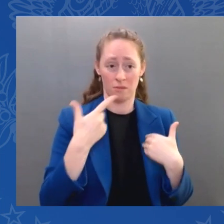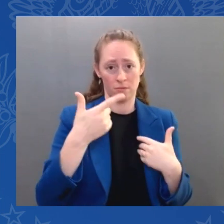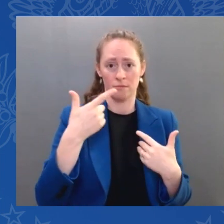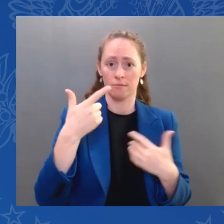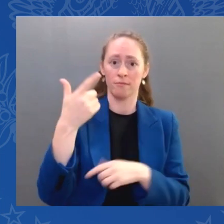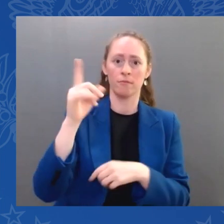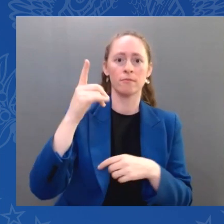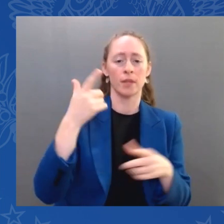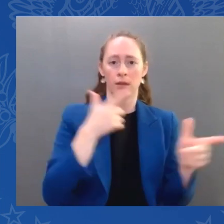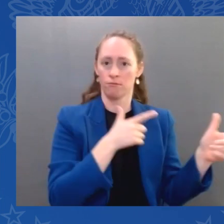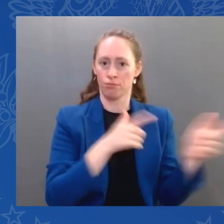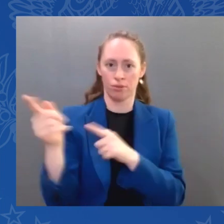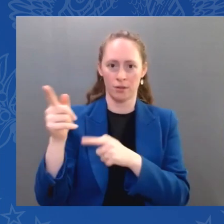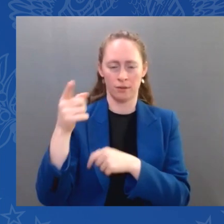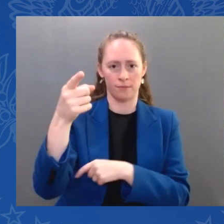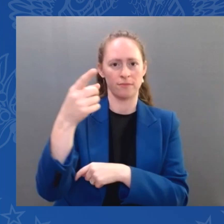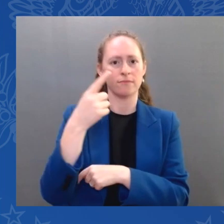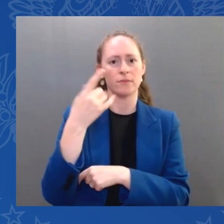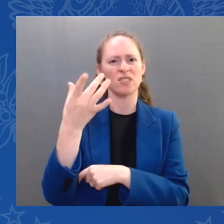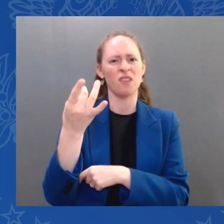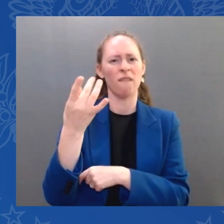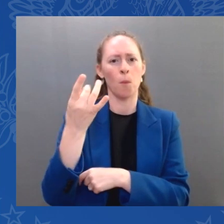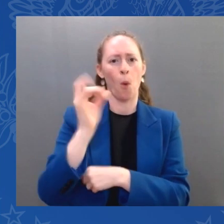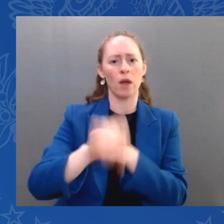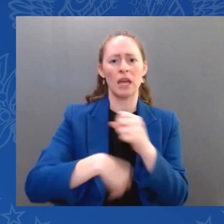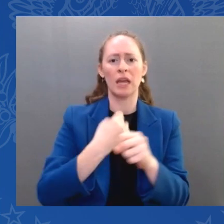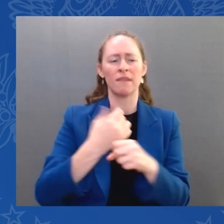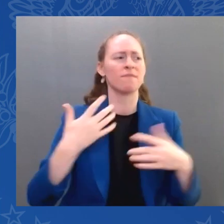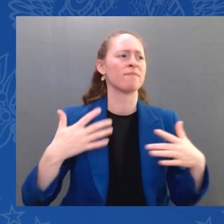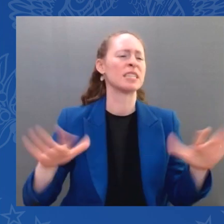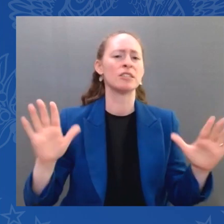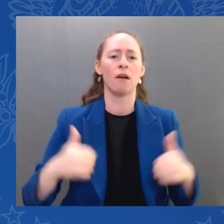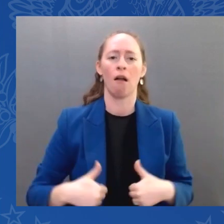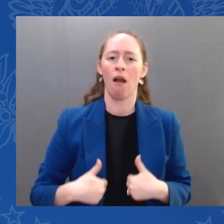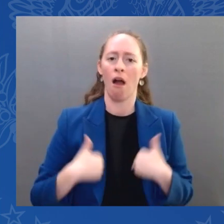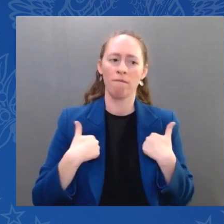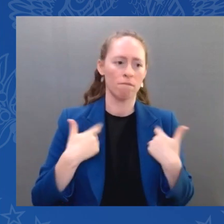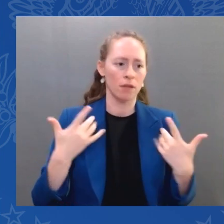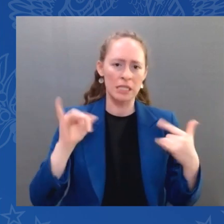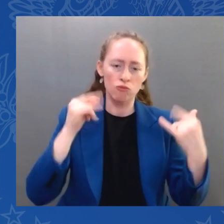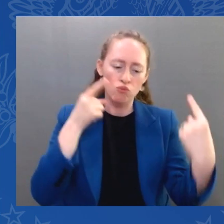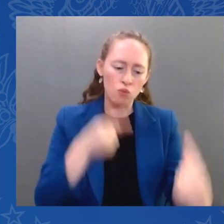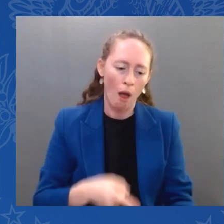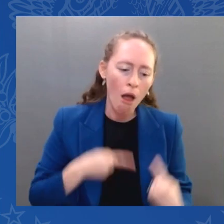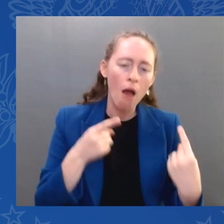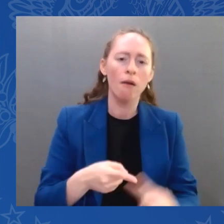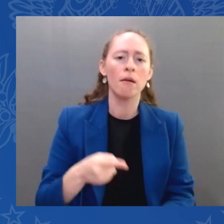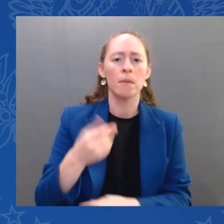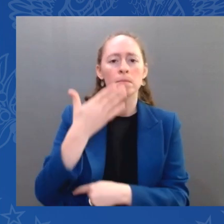Almost three years later, I still have nightmares." A 24-year-old wrote about growing up in what was a, quote,